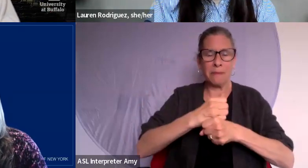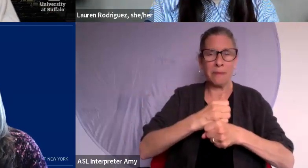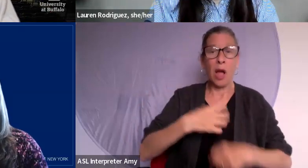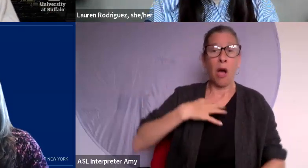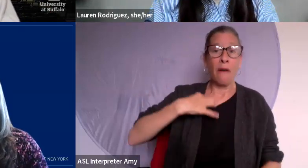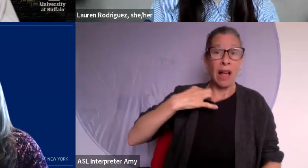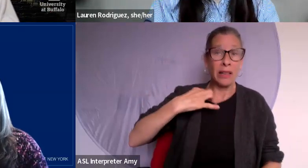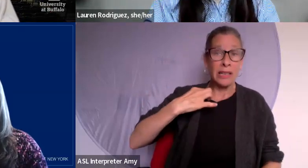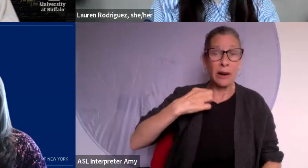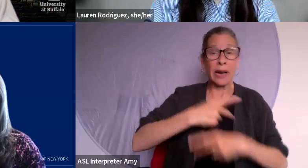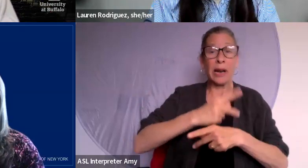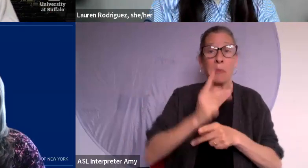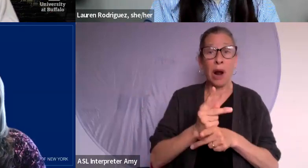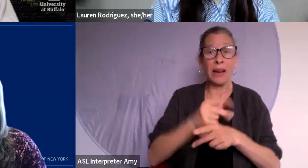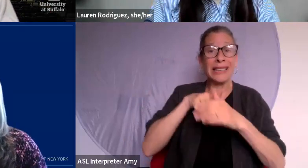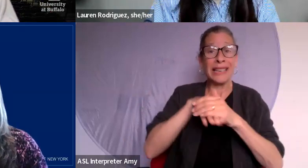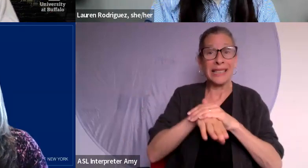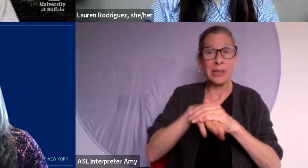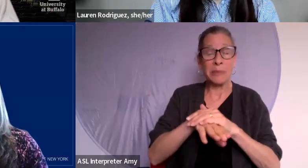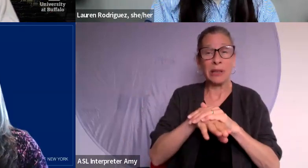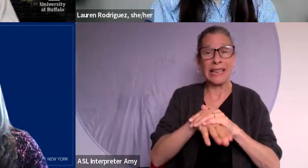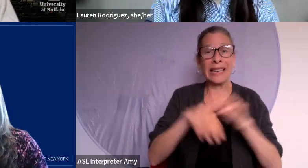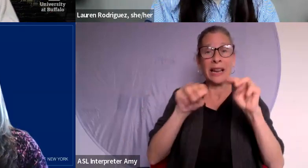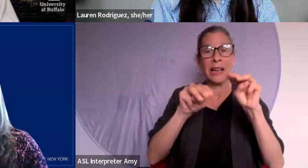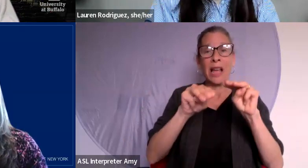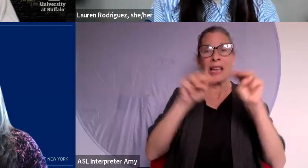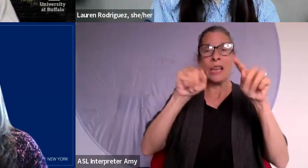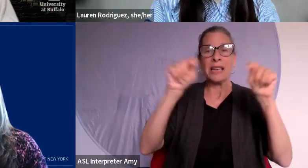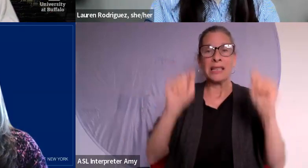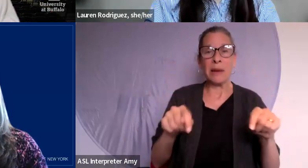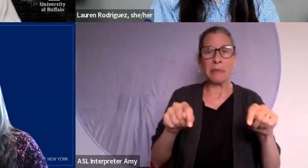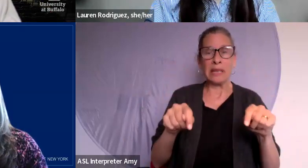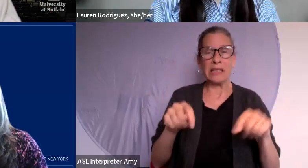Product Accessibility Template, it is the industry standard for